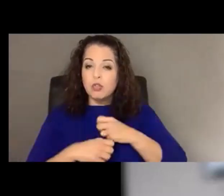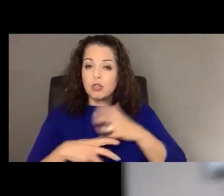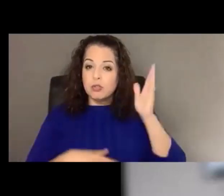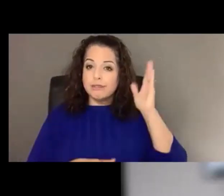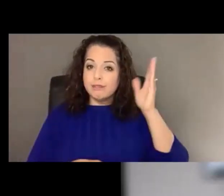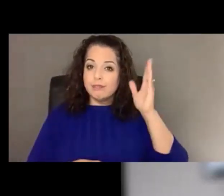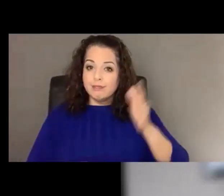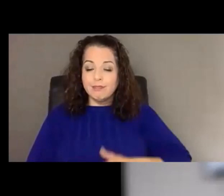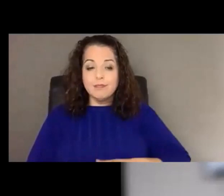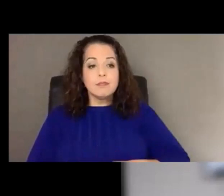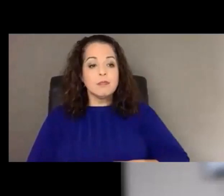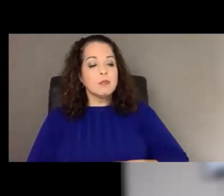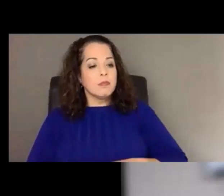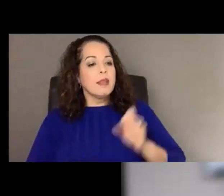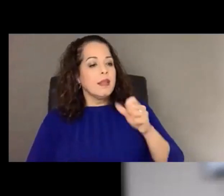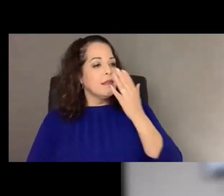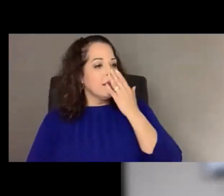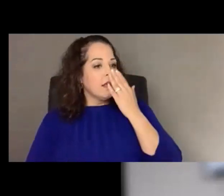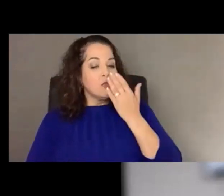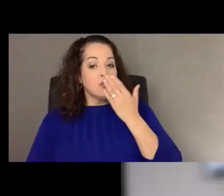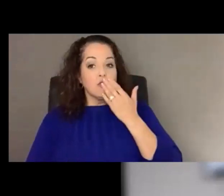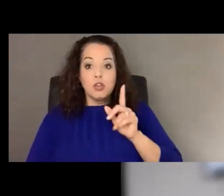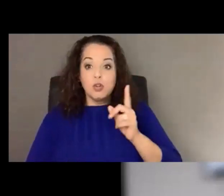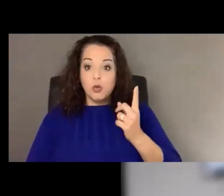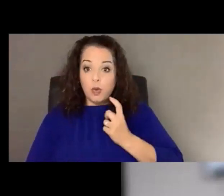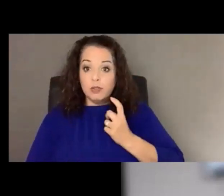That's a great question and understandably so,